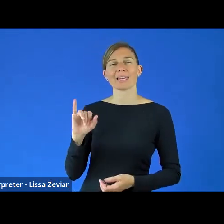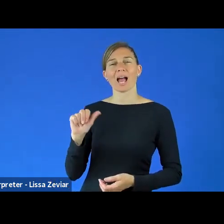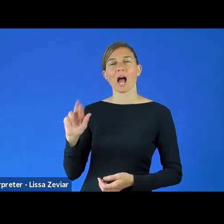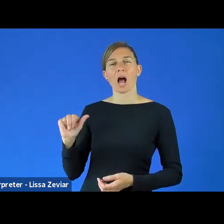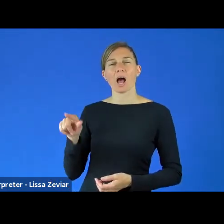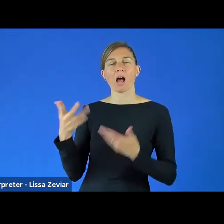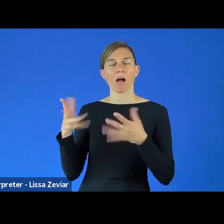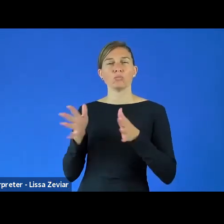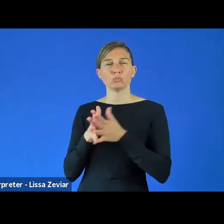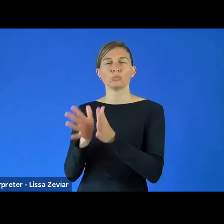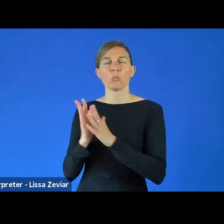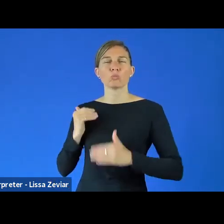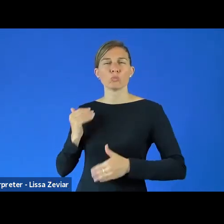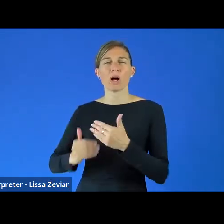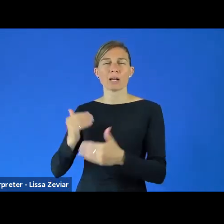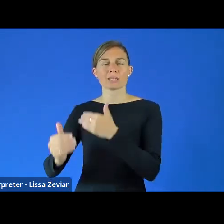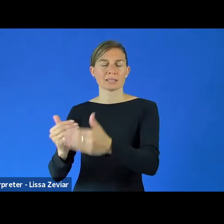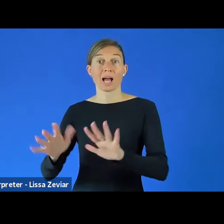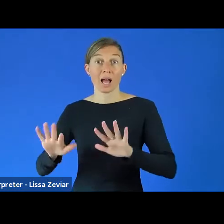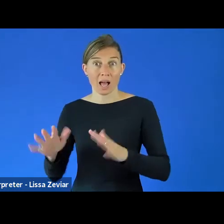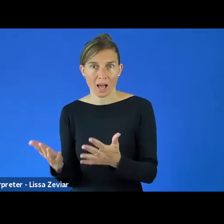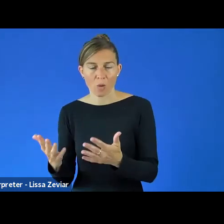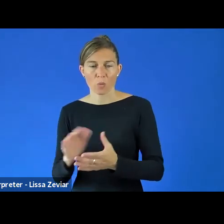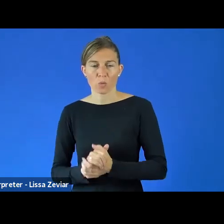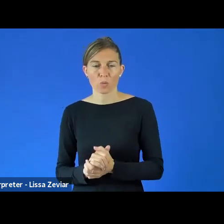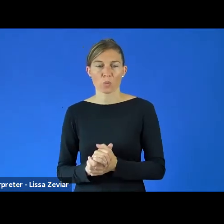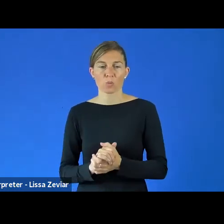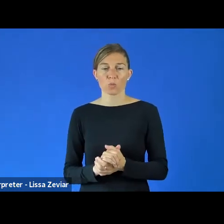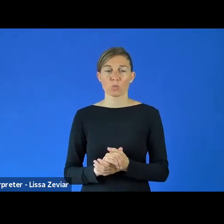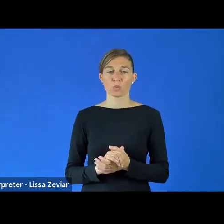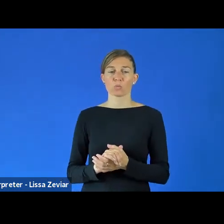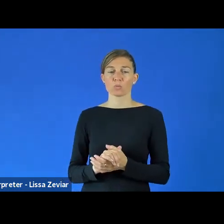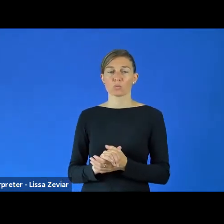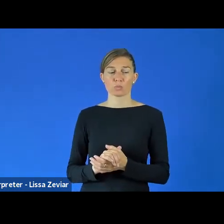These standards don't provide presumption of conformity with the Accessibility Act.